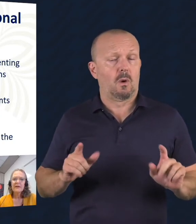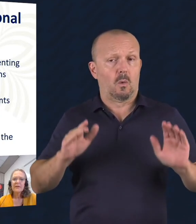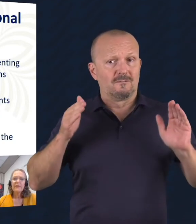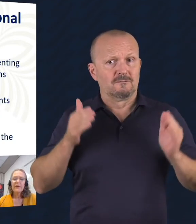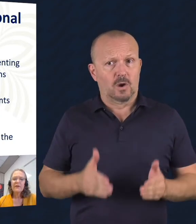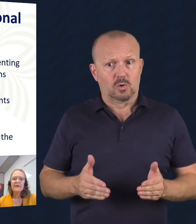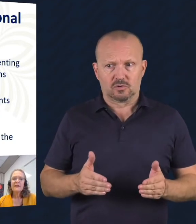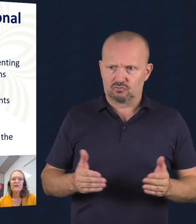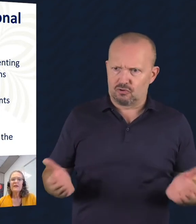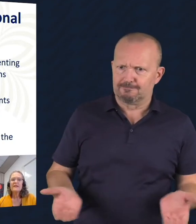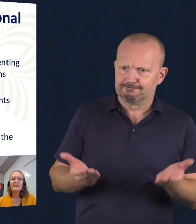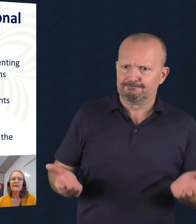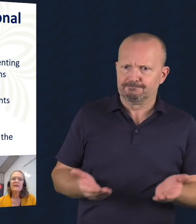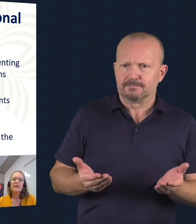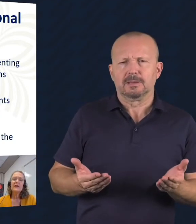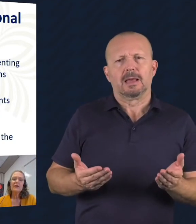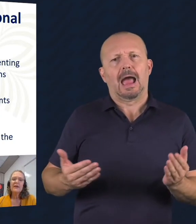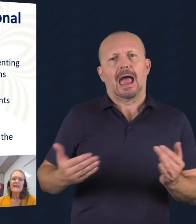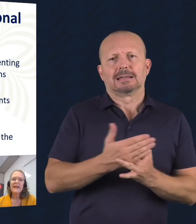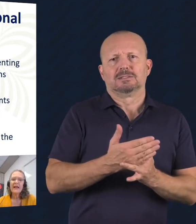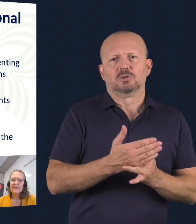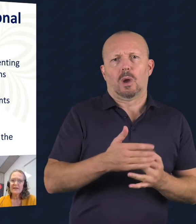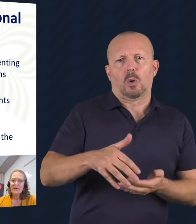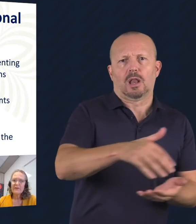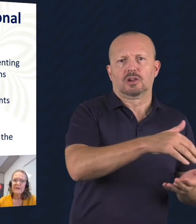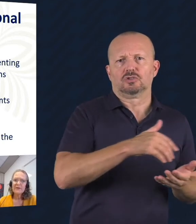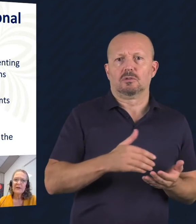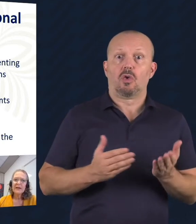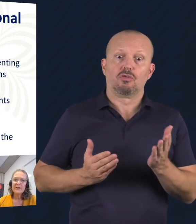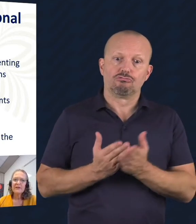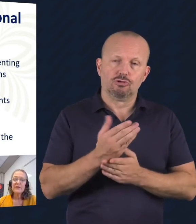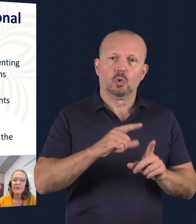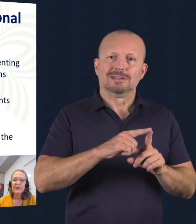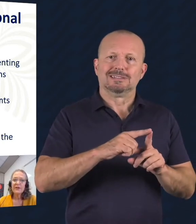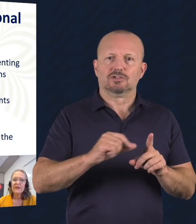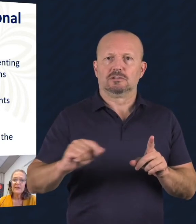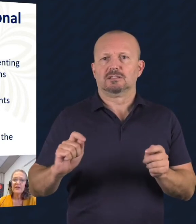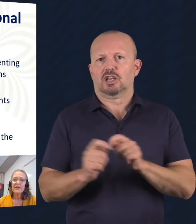We're focusing on increasing access to our physical collections through digitisation,